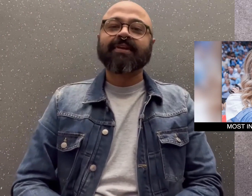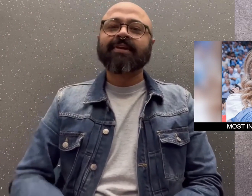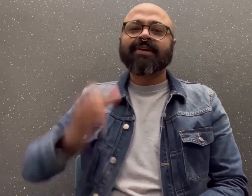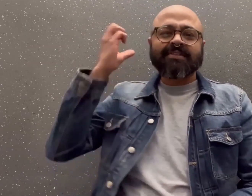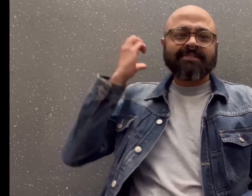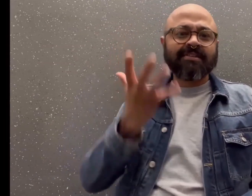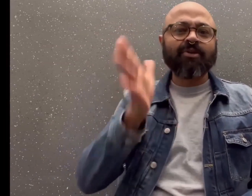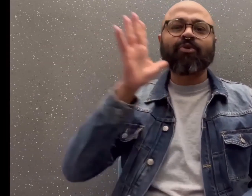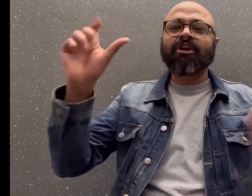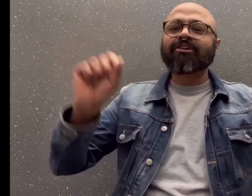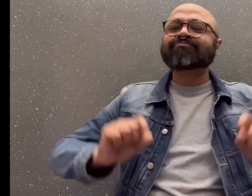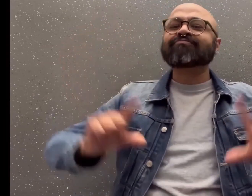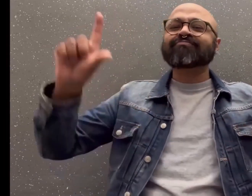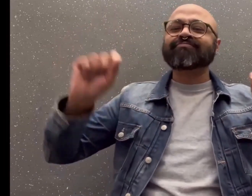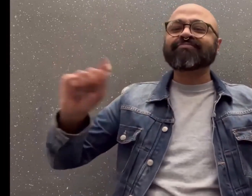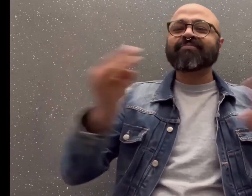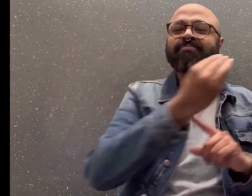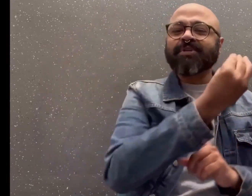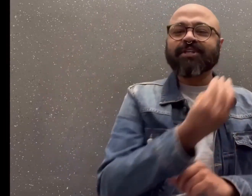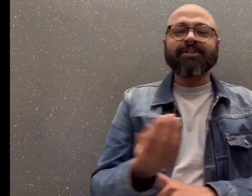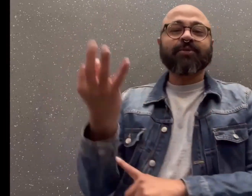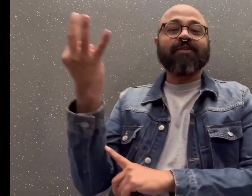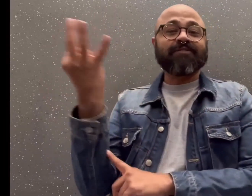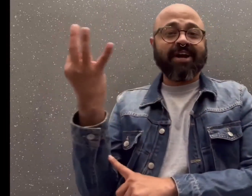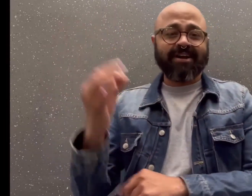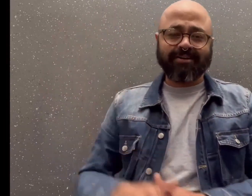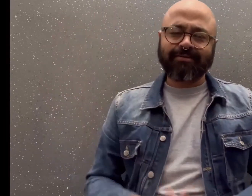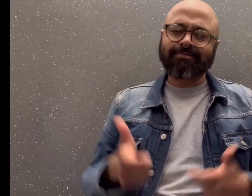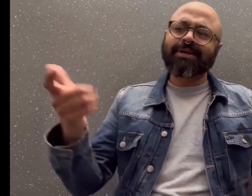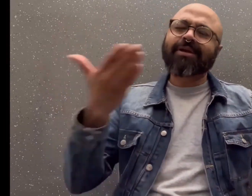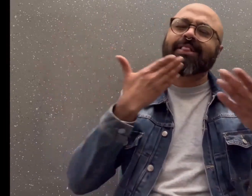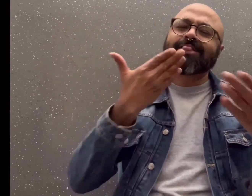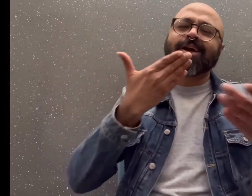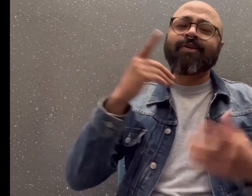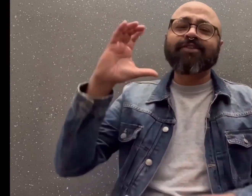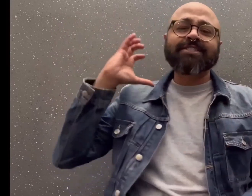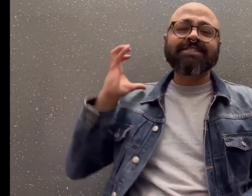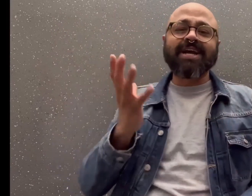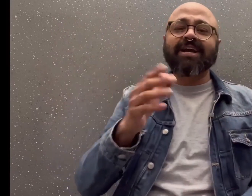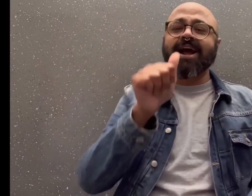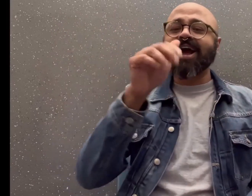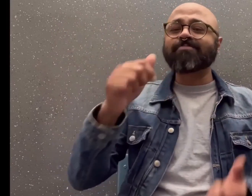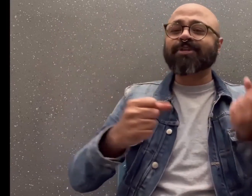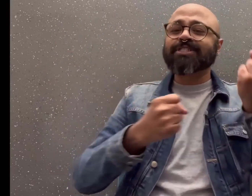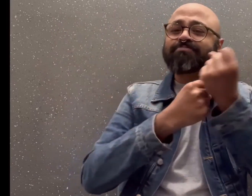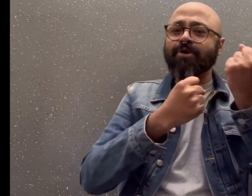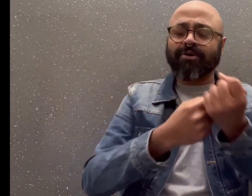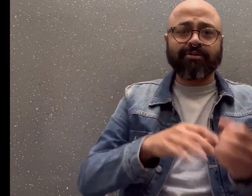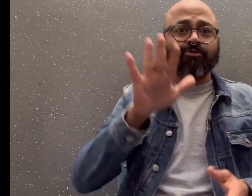Sign One news will be broadcasting updates Monday through Friday a big. Thank you to our sign One news app supporters.